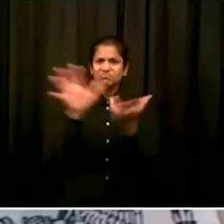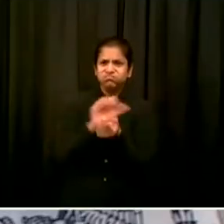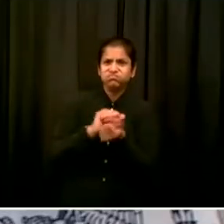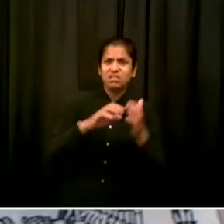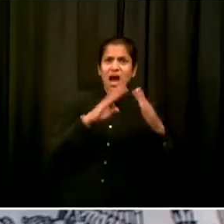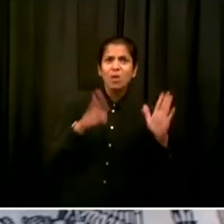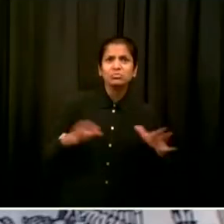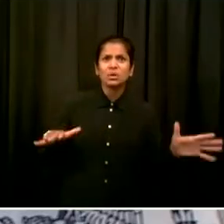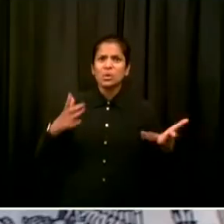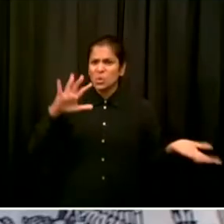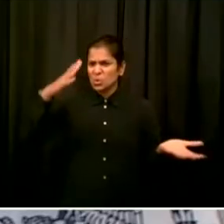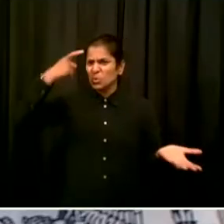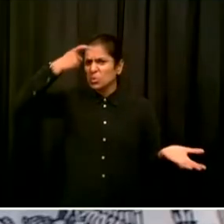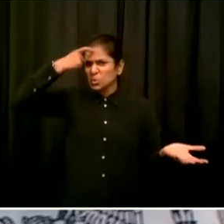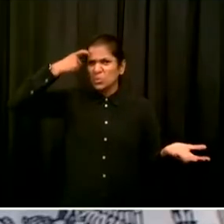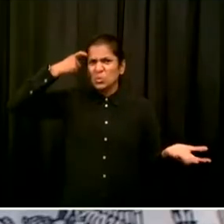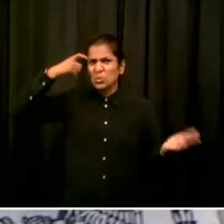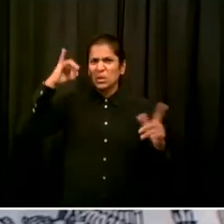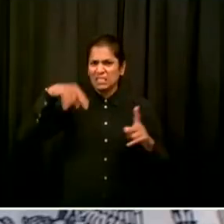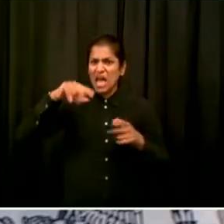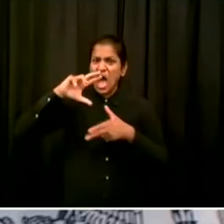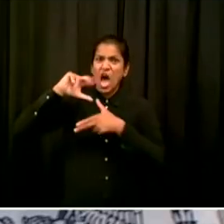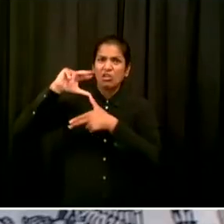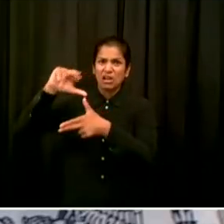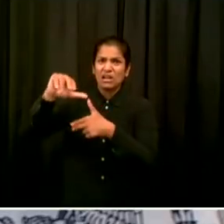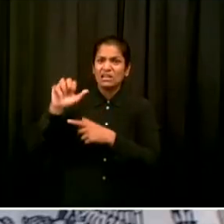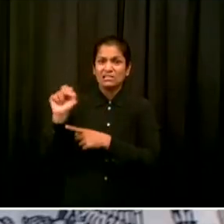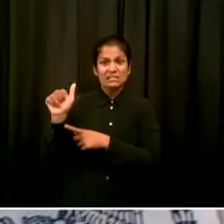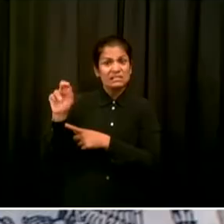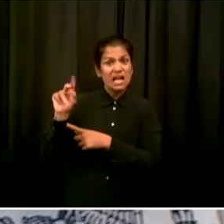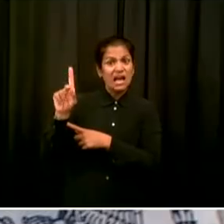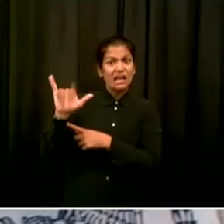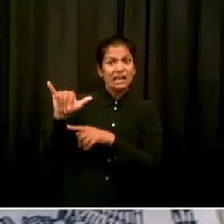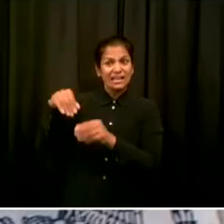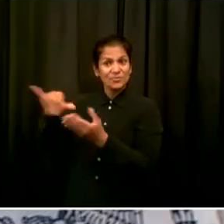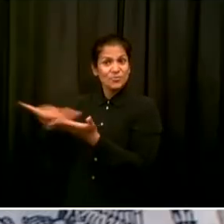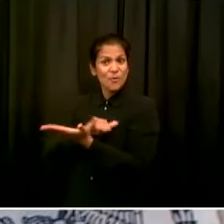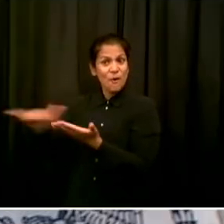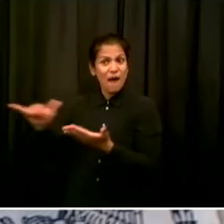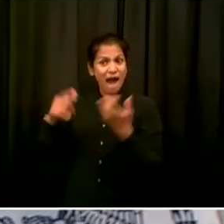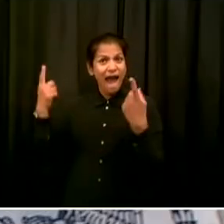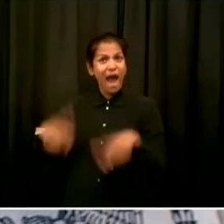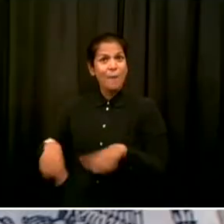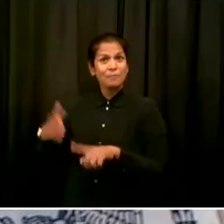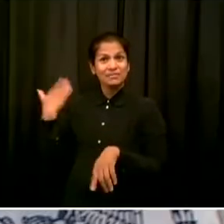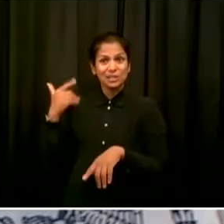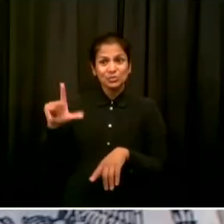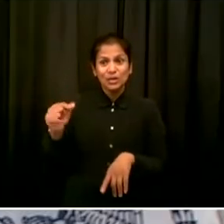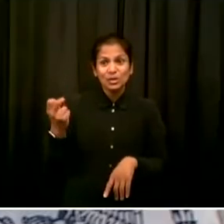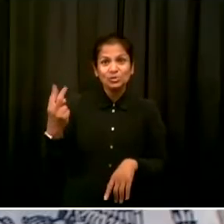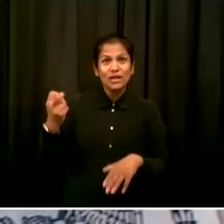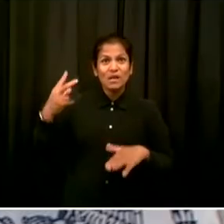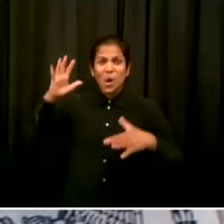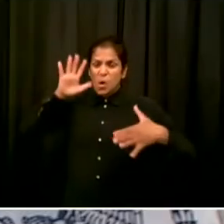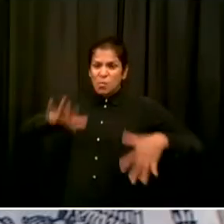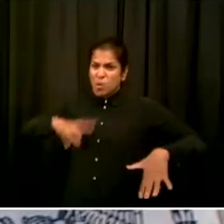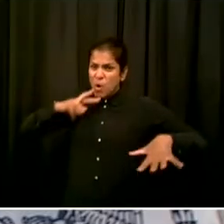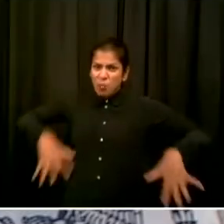GLOBAL WARMING. THIS IS NOT AN TTARATICO N. AFTER SANDY THERE WERE NO MORE CLIMATE CHANGE GUN NDEIERS IN NEW